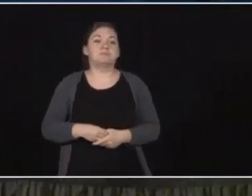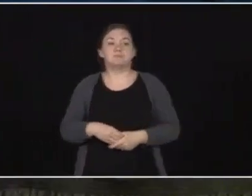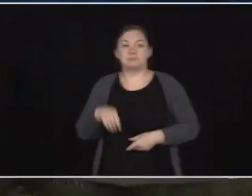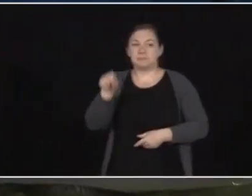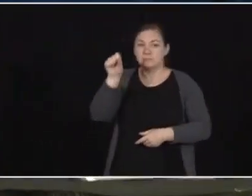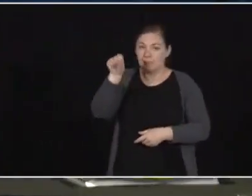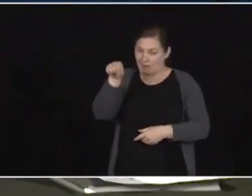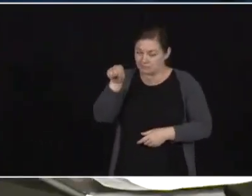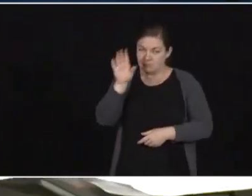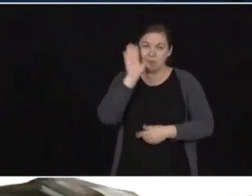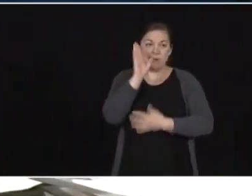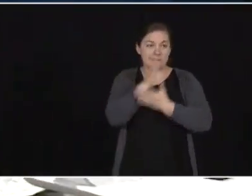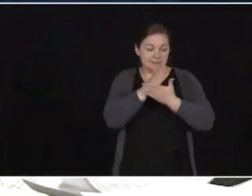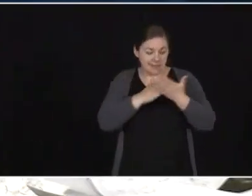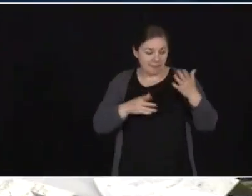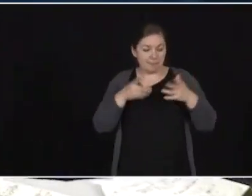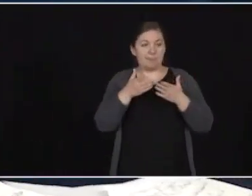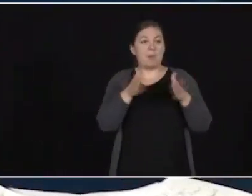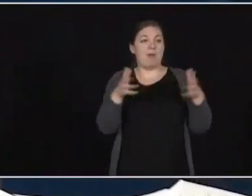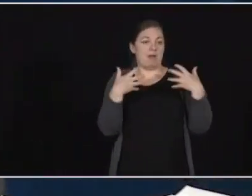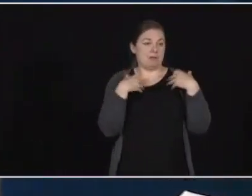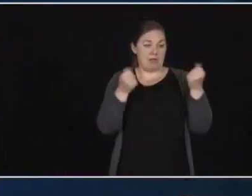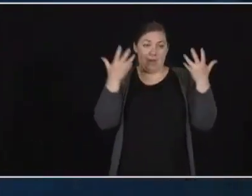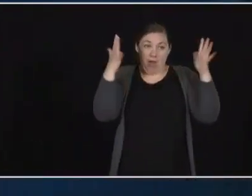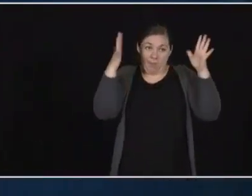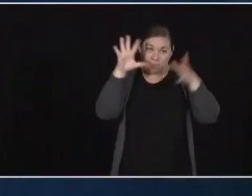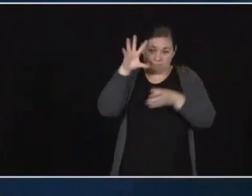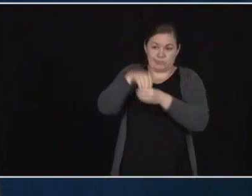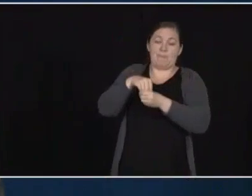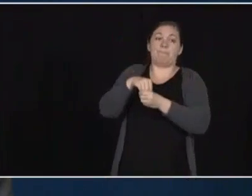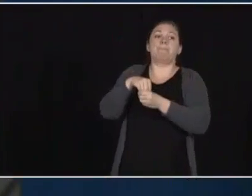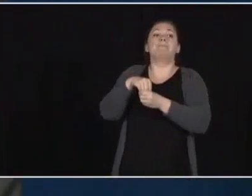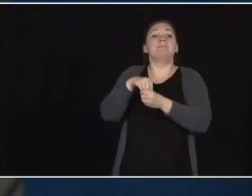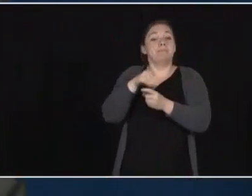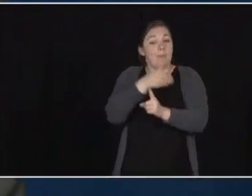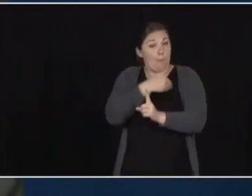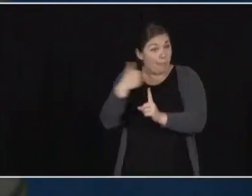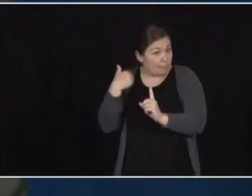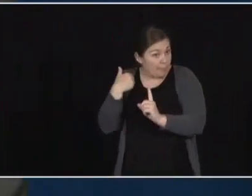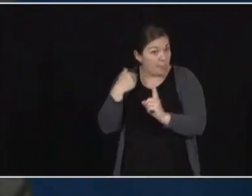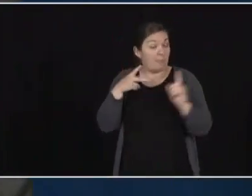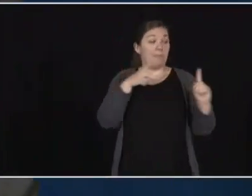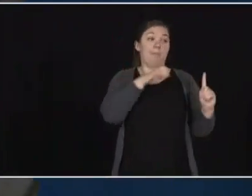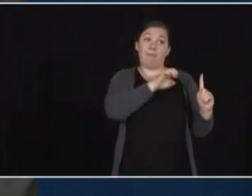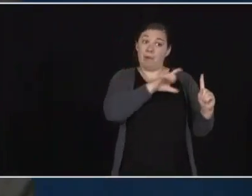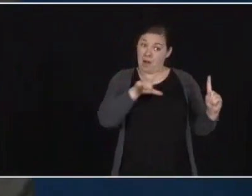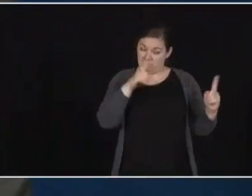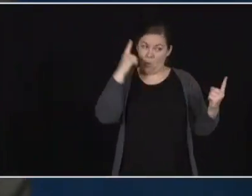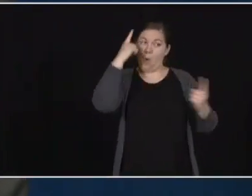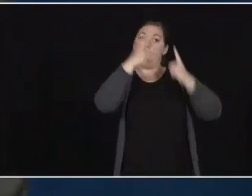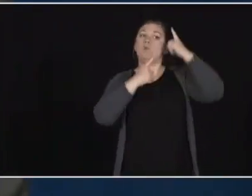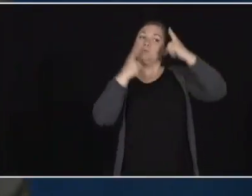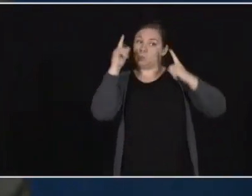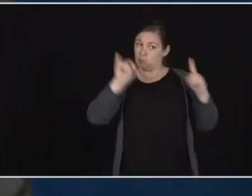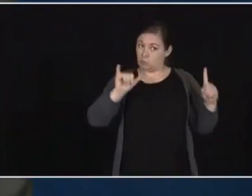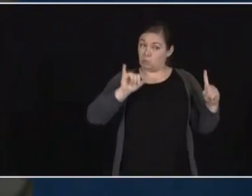Yes. Is the answer. Different public health units already taken those initiatives. Toronto public health is taking initiative and others as well.